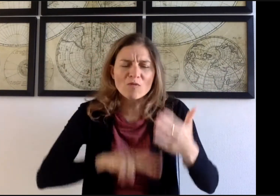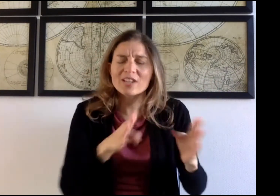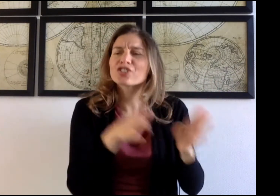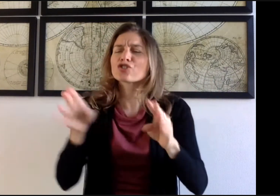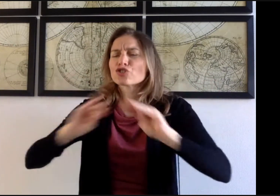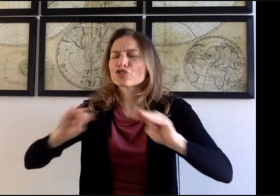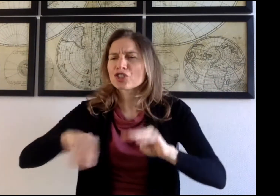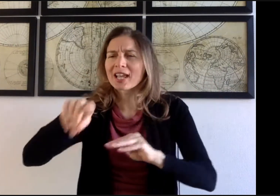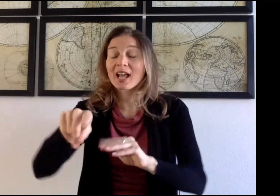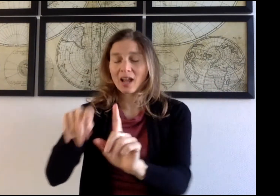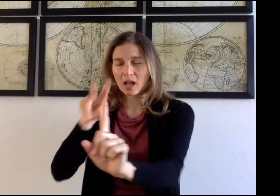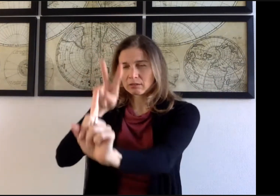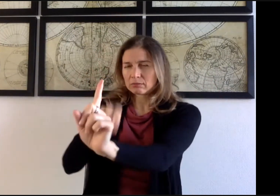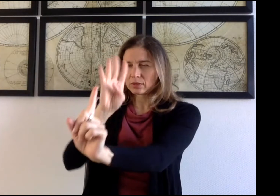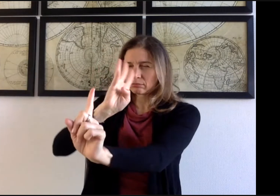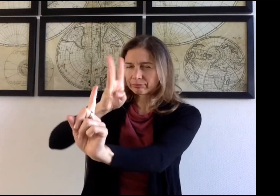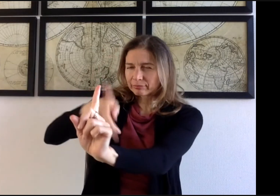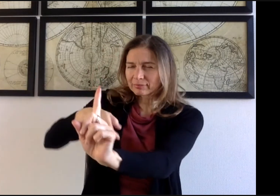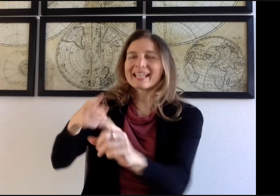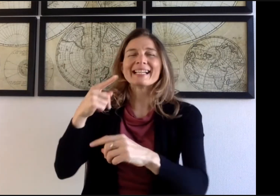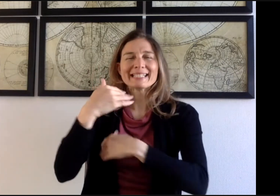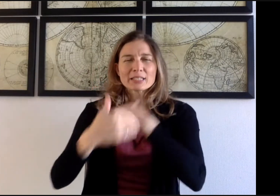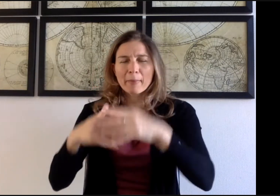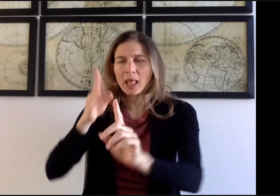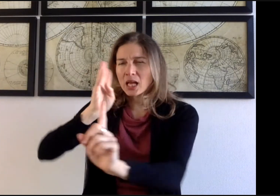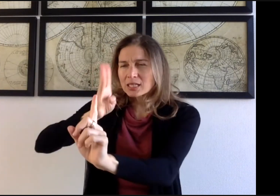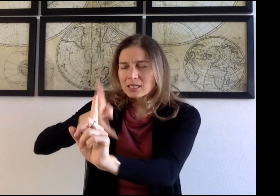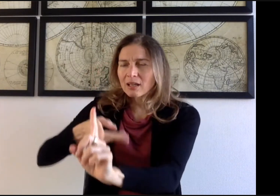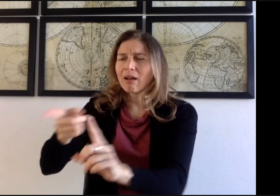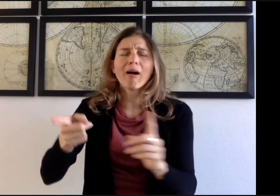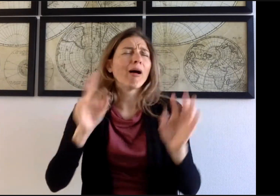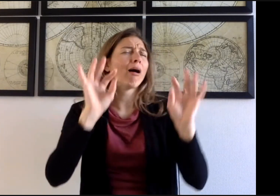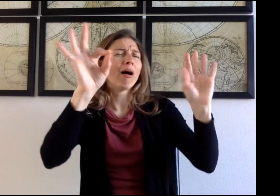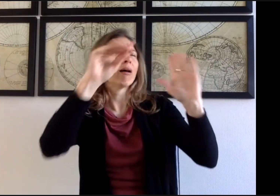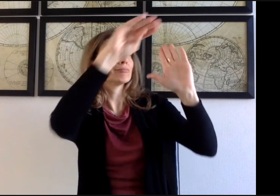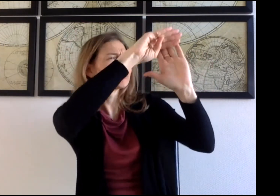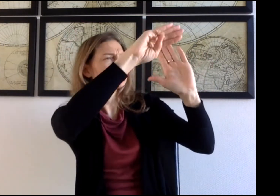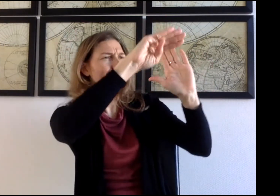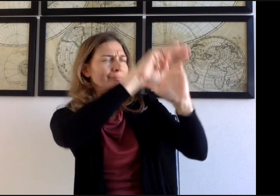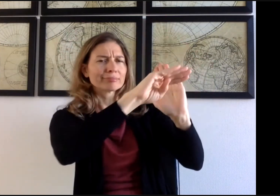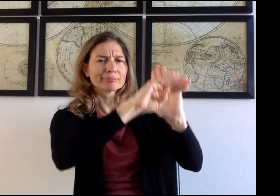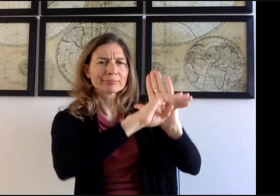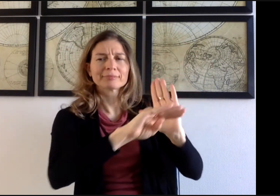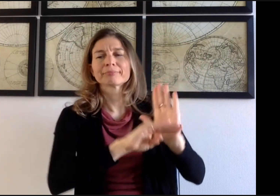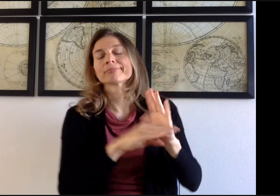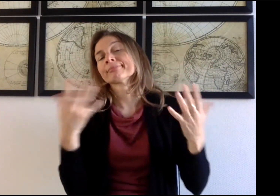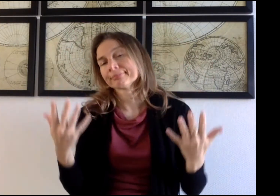A great program we've had to cancel in terms of the face to face meetings.